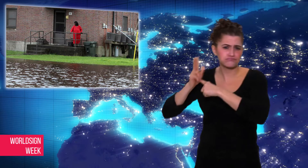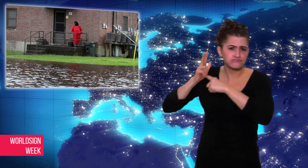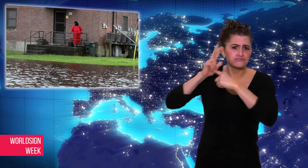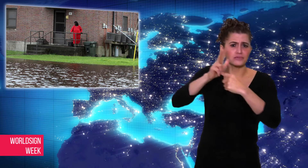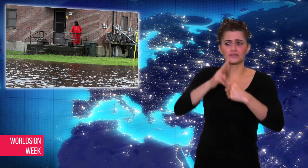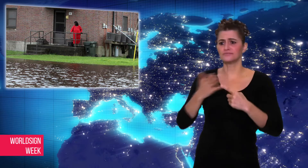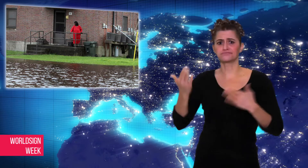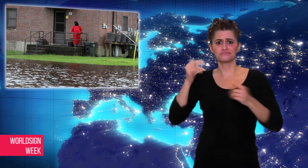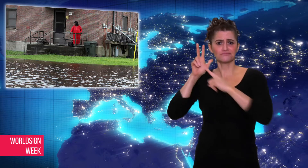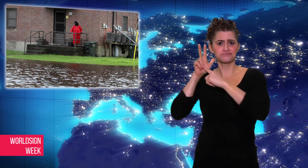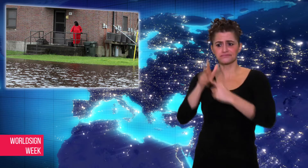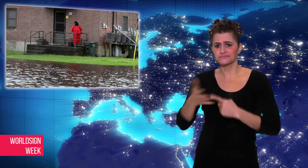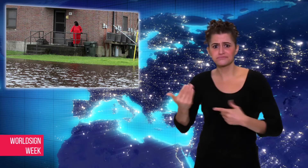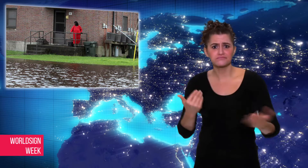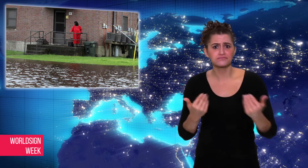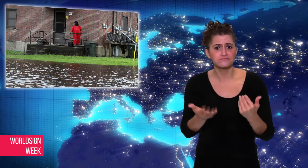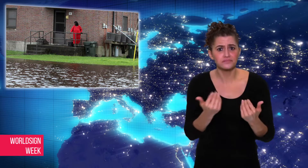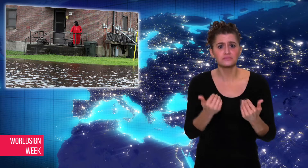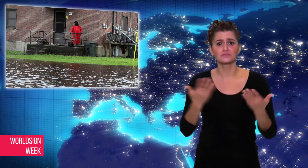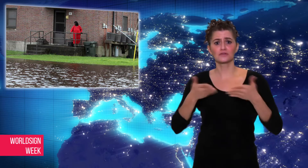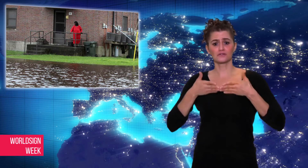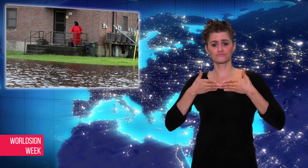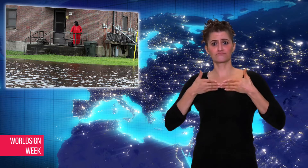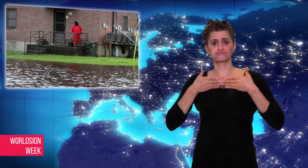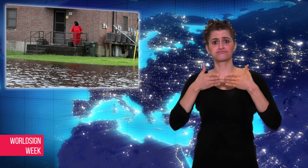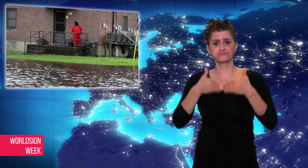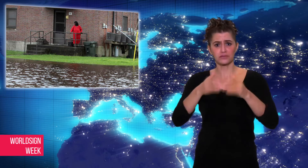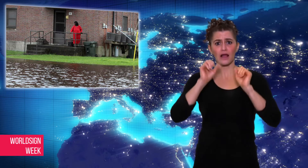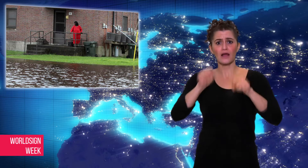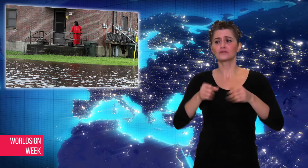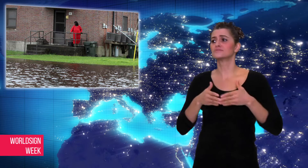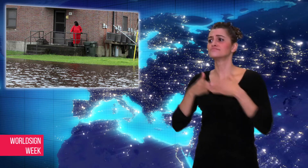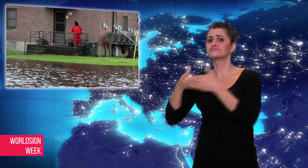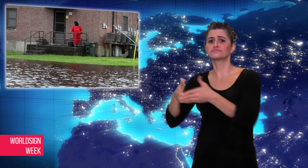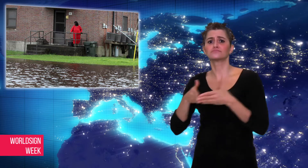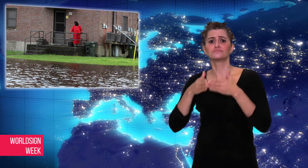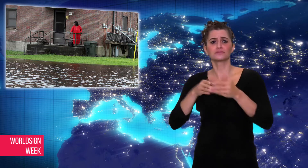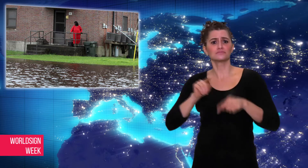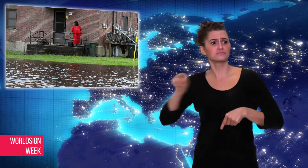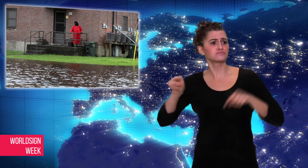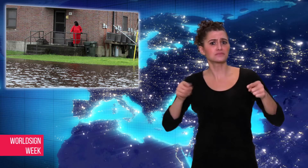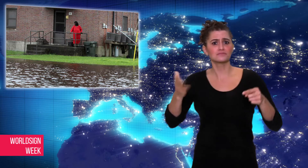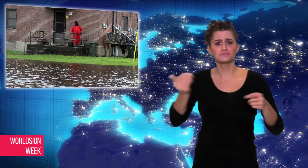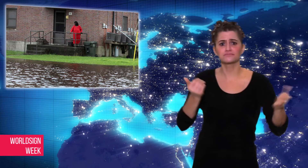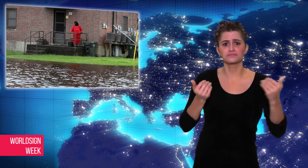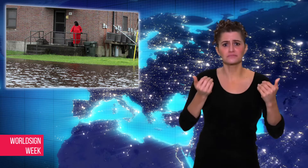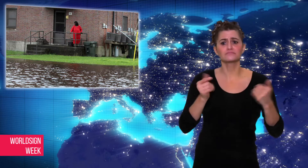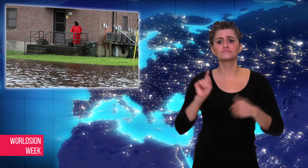stranded in their homes by heavy